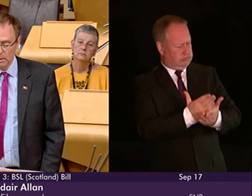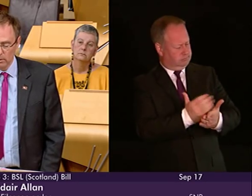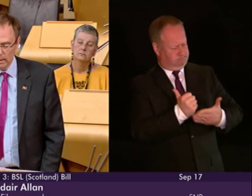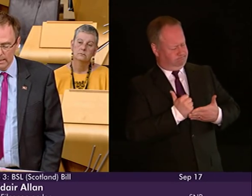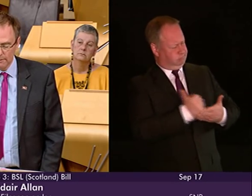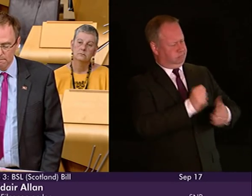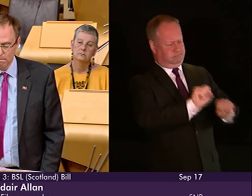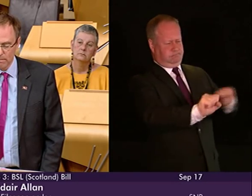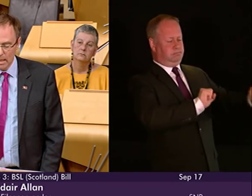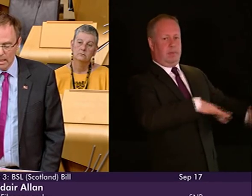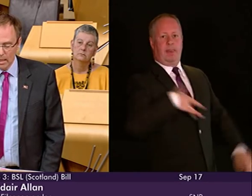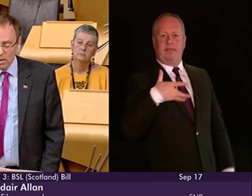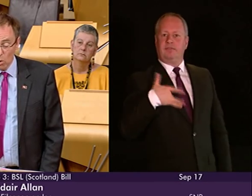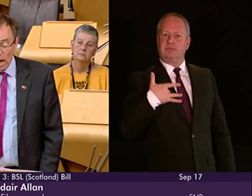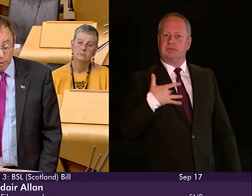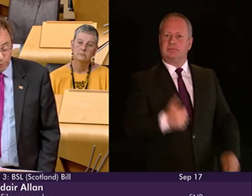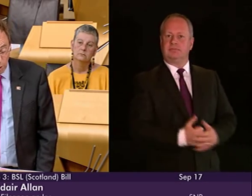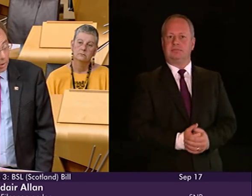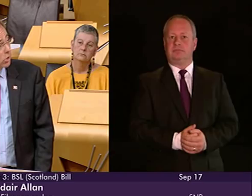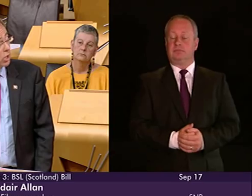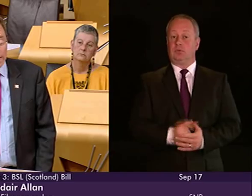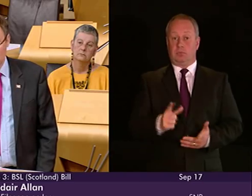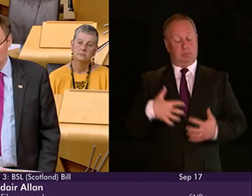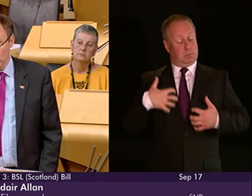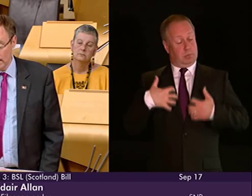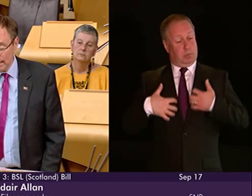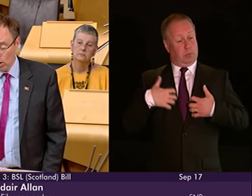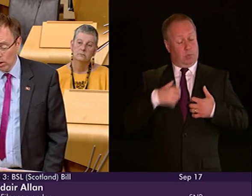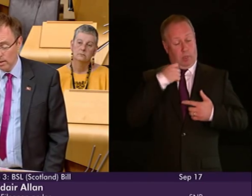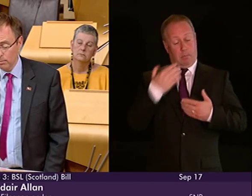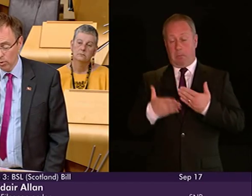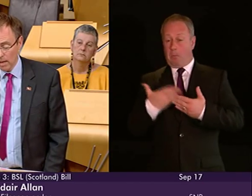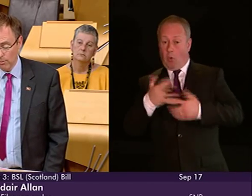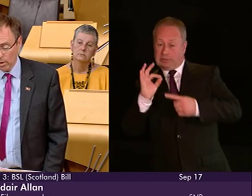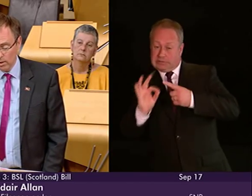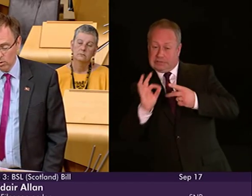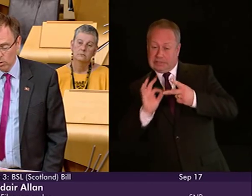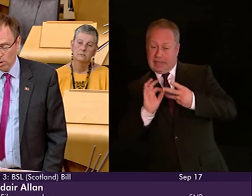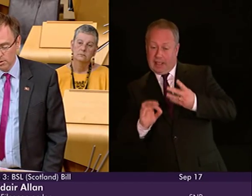to people’s lives. I look forward to sharing more detail on the programme of work in due